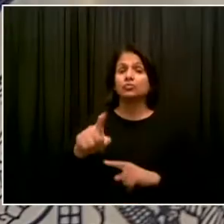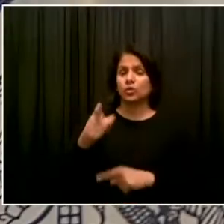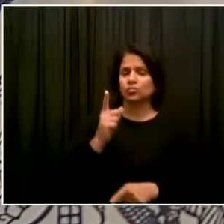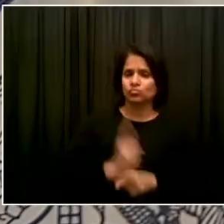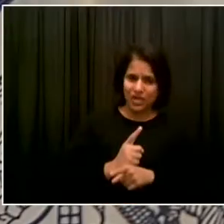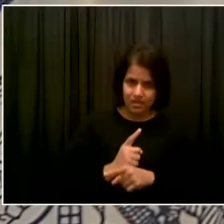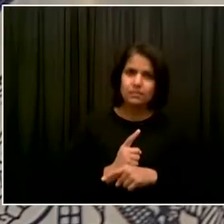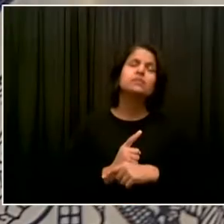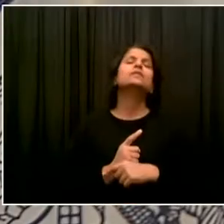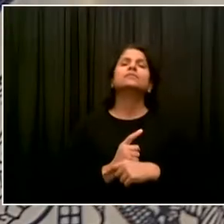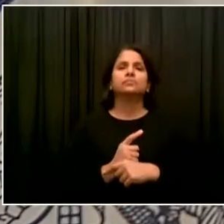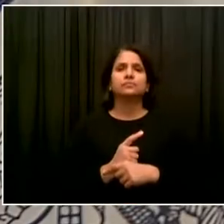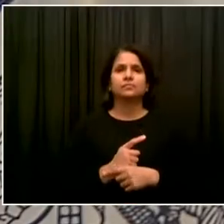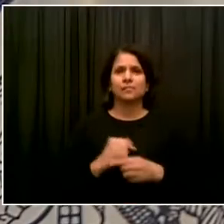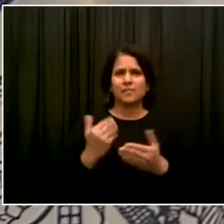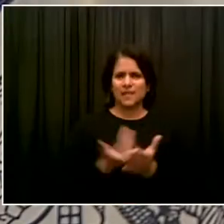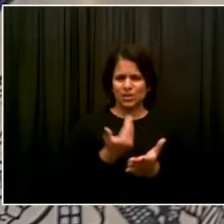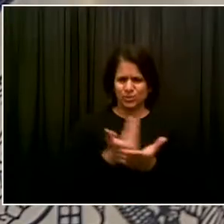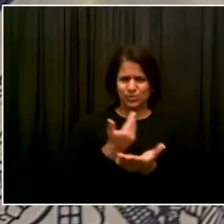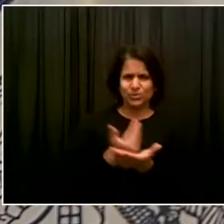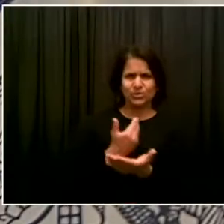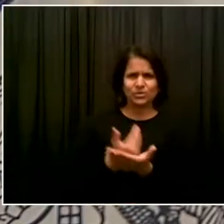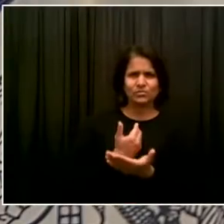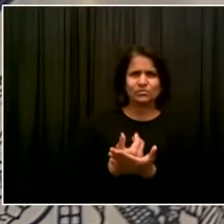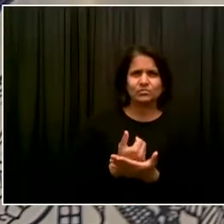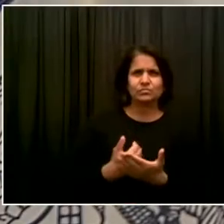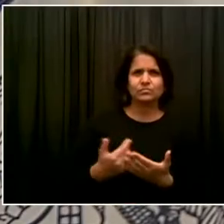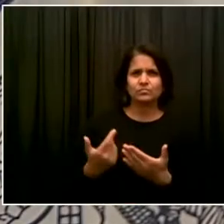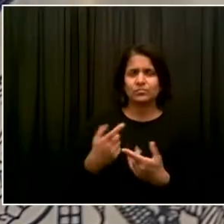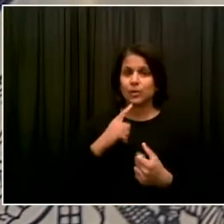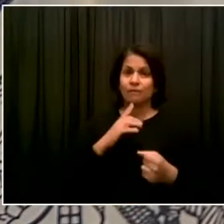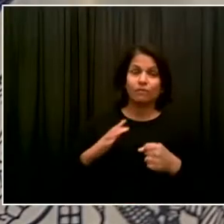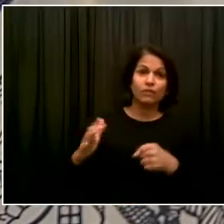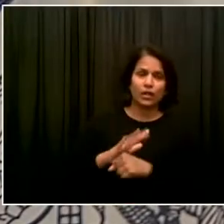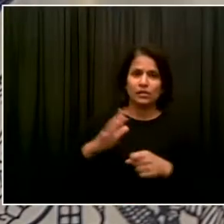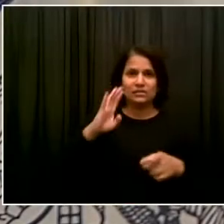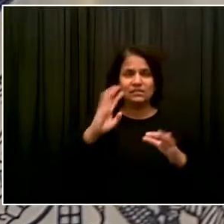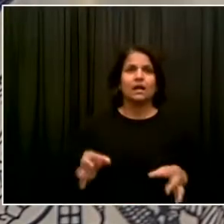FAR. IT'S RIGHT TO SAY THAT'S PRELIMINARY AND ABSOLUTELY RIGHT